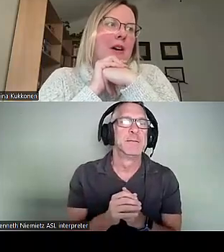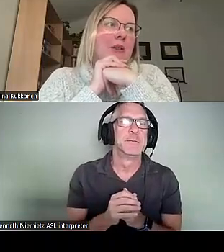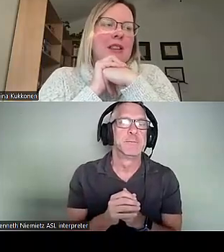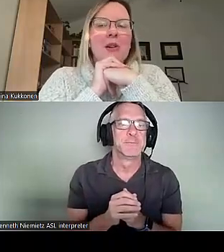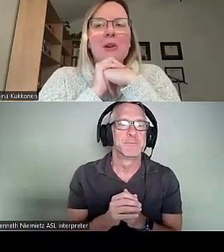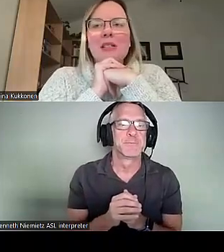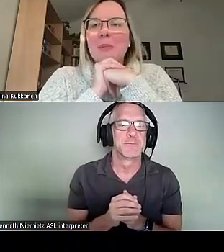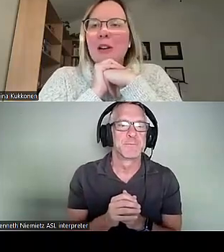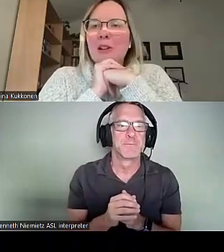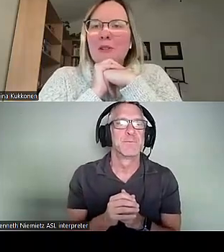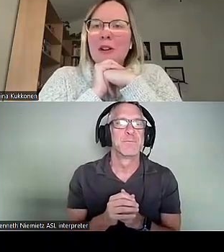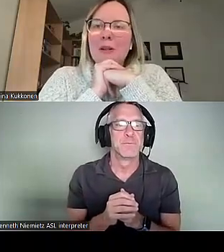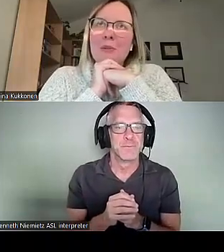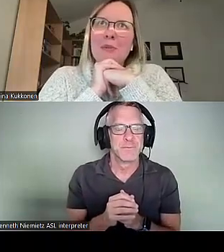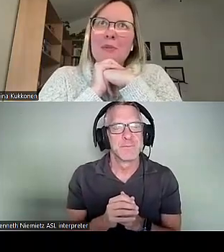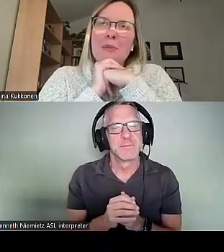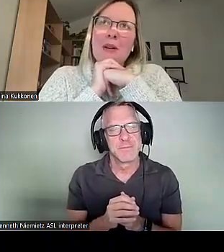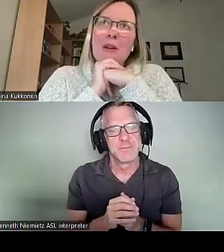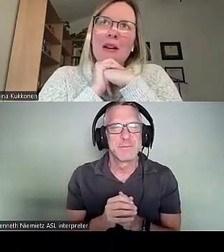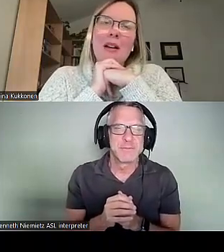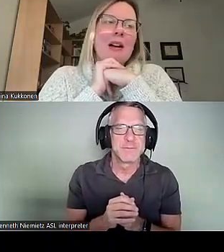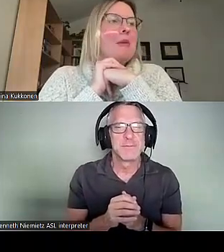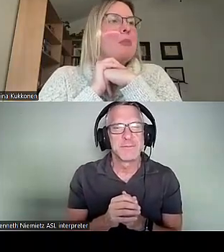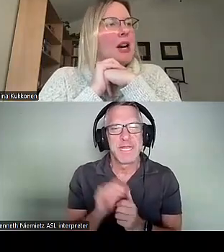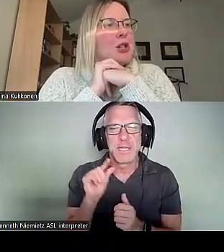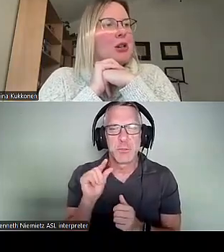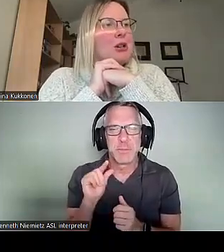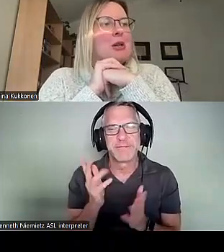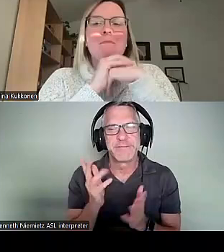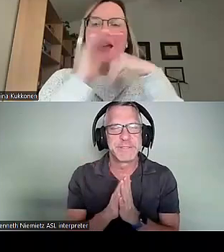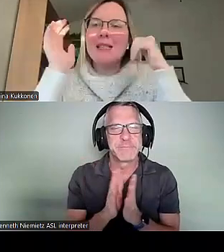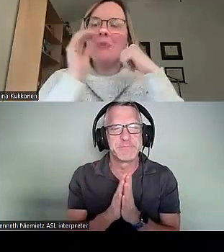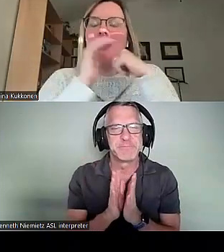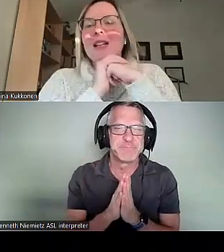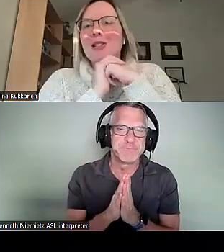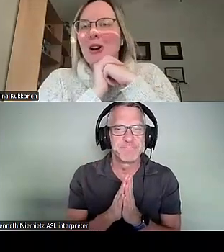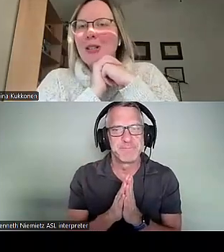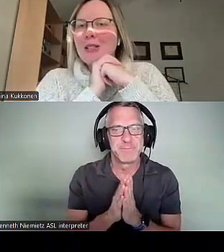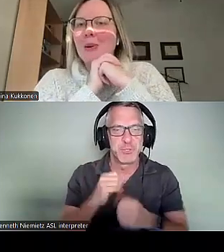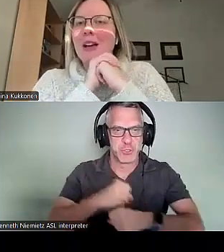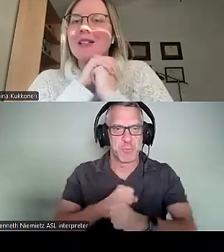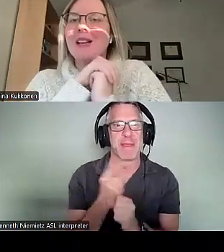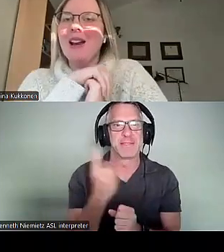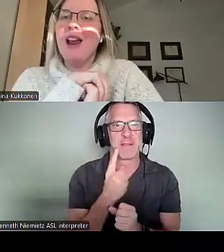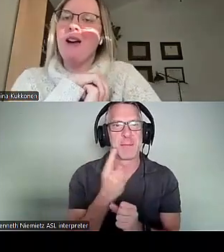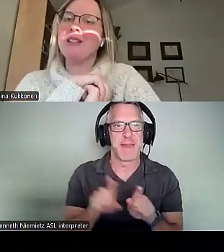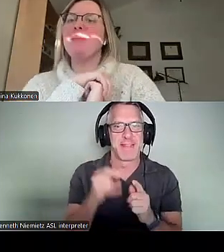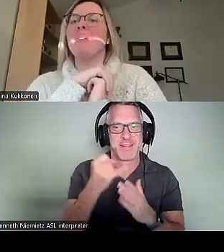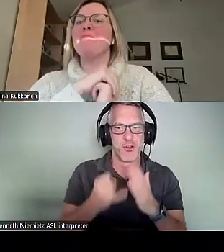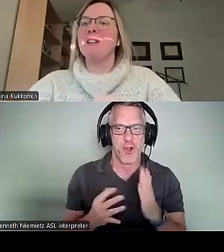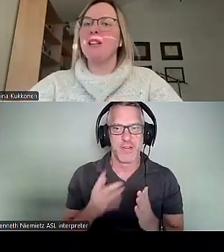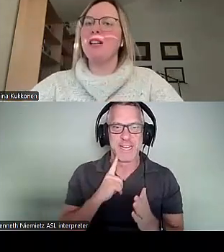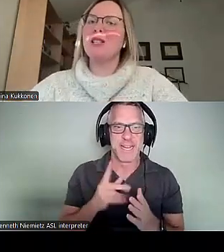found that there was a bit of a, to make something as an artist, so I had to navigate my feelings